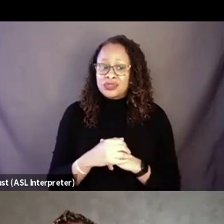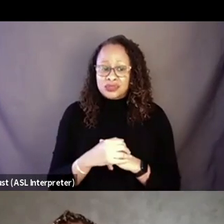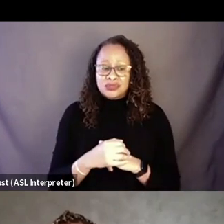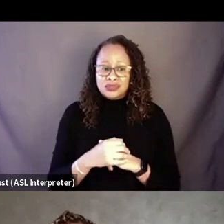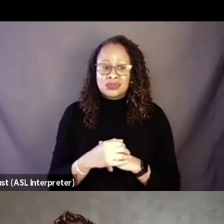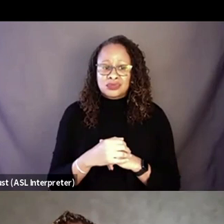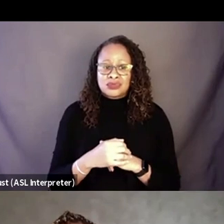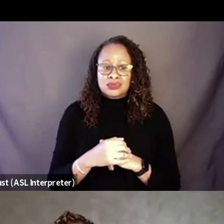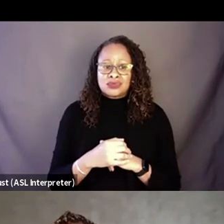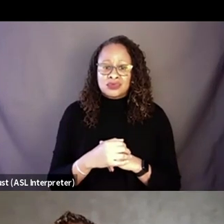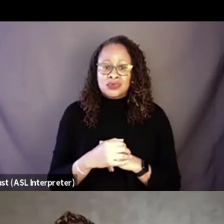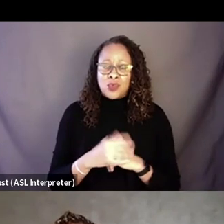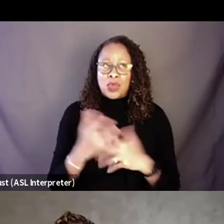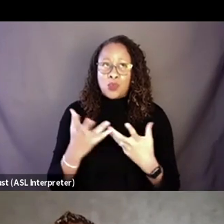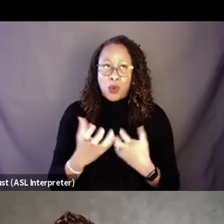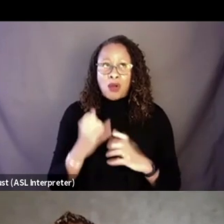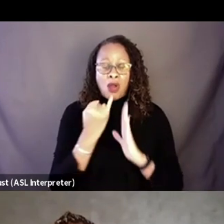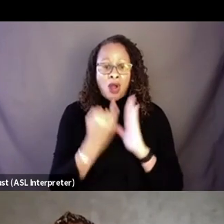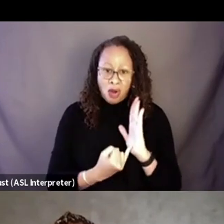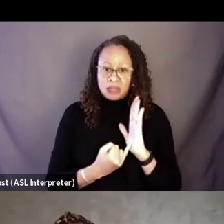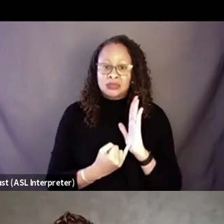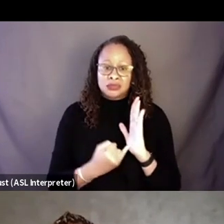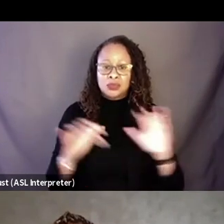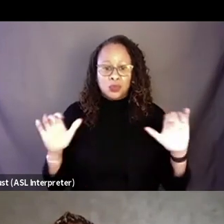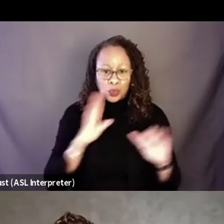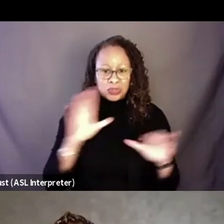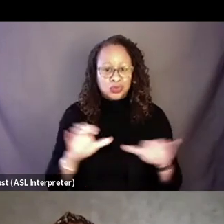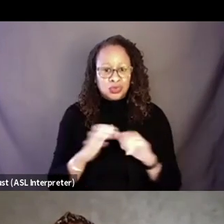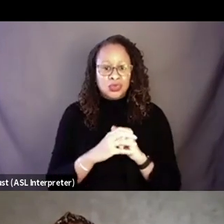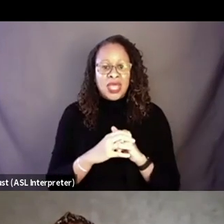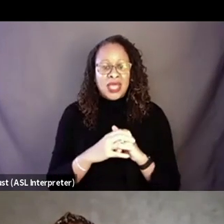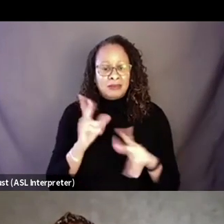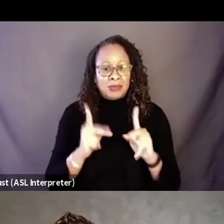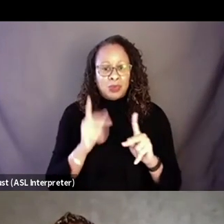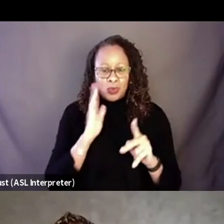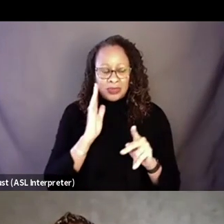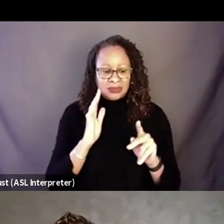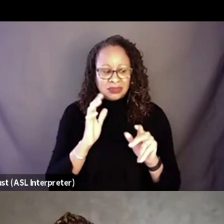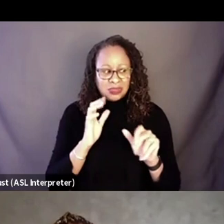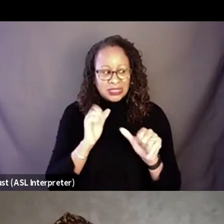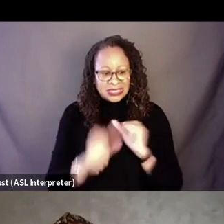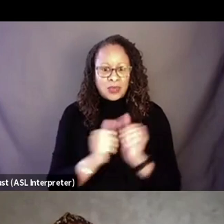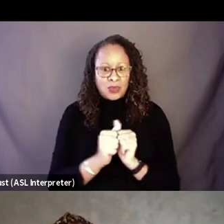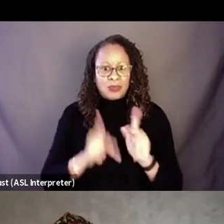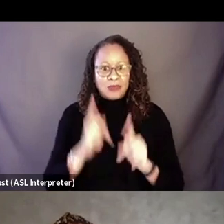we hope things will resonate for much longer than the experience itself.